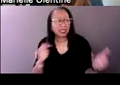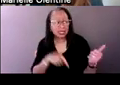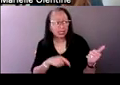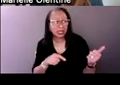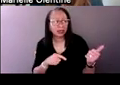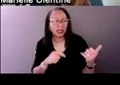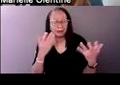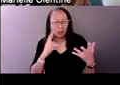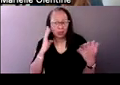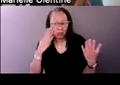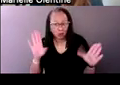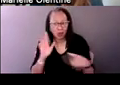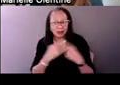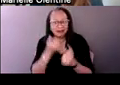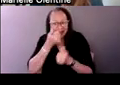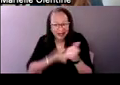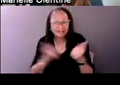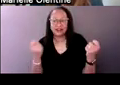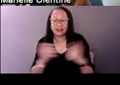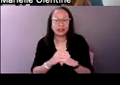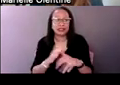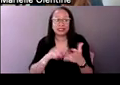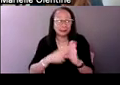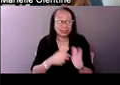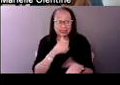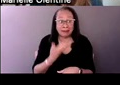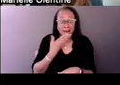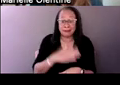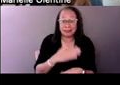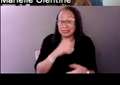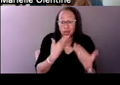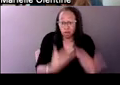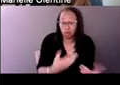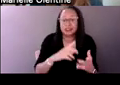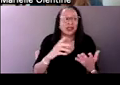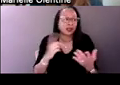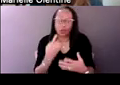If you aren't already plugged in, don't have a lot of close filmmaker friends, this is where you can join